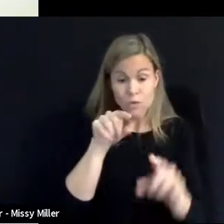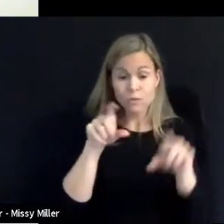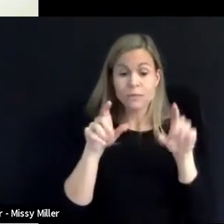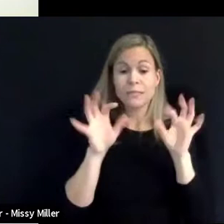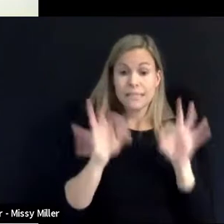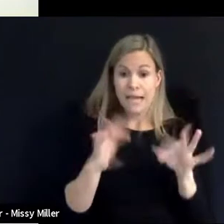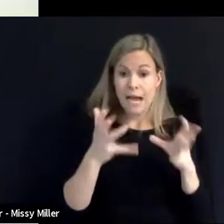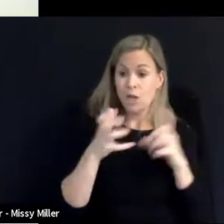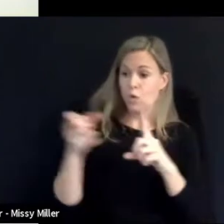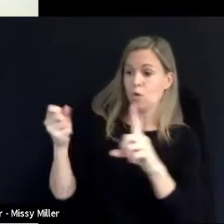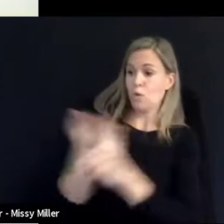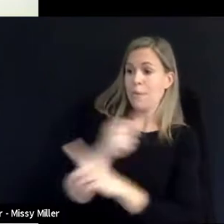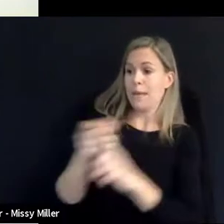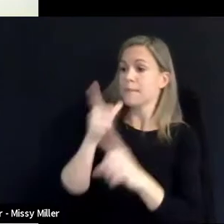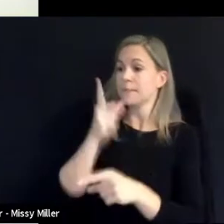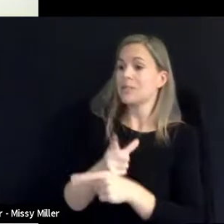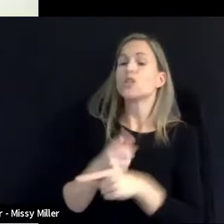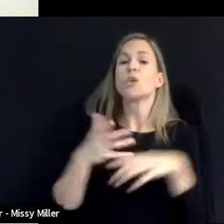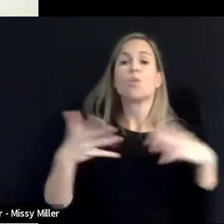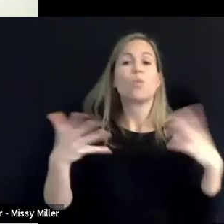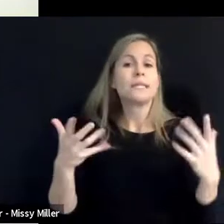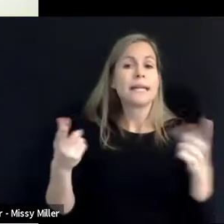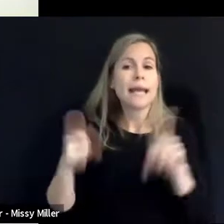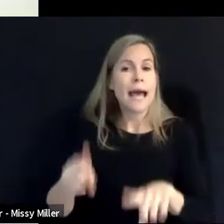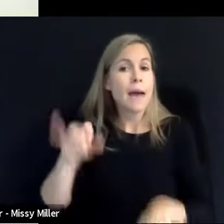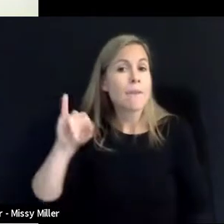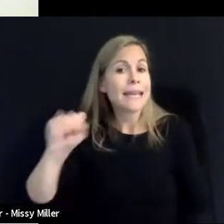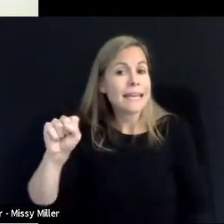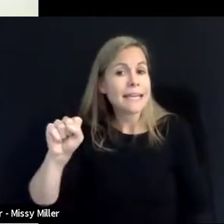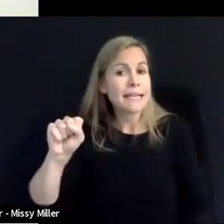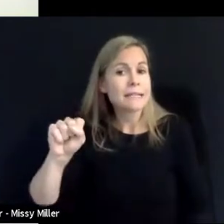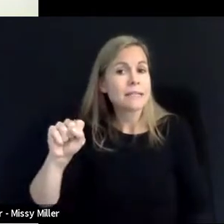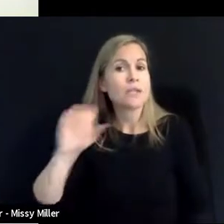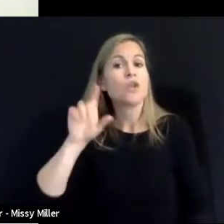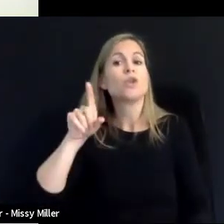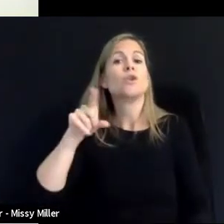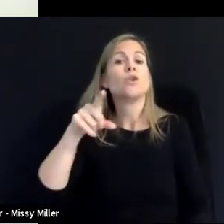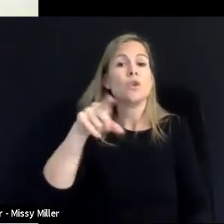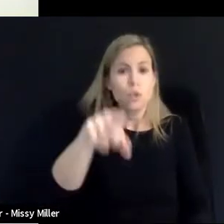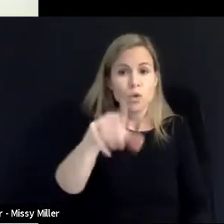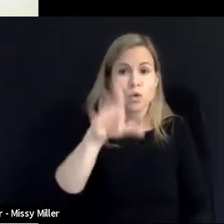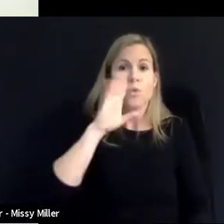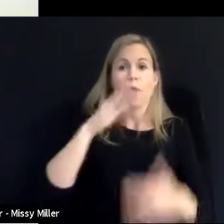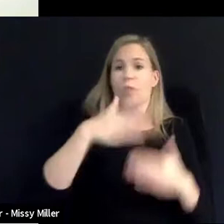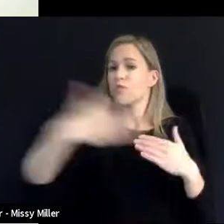what's going to happen is that you're gonna spend the rest of the day in your room.